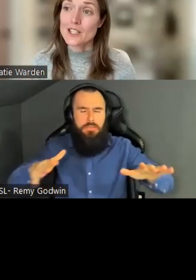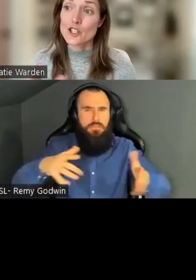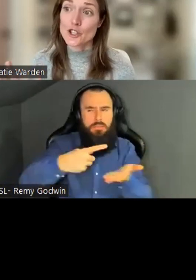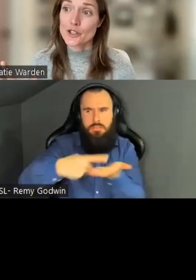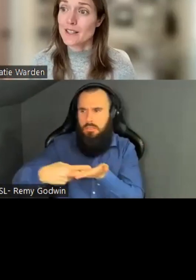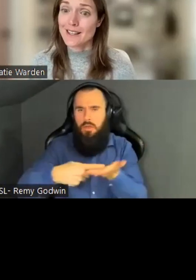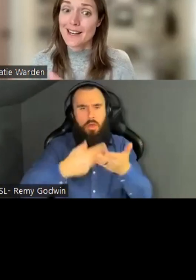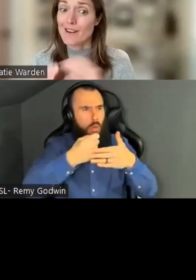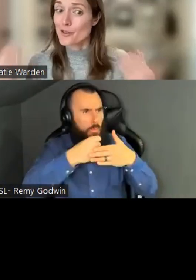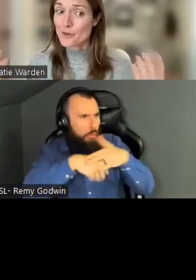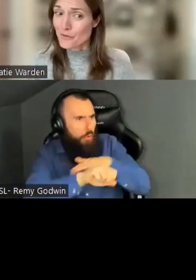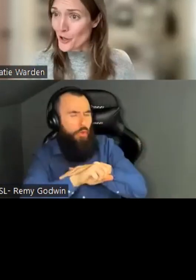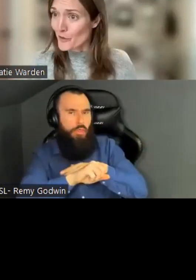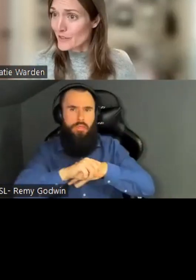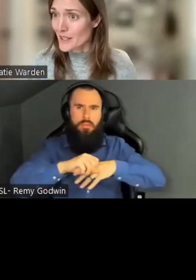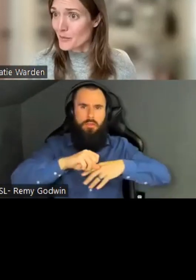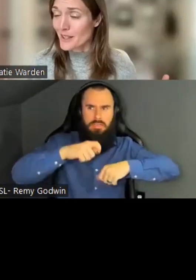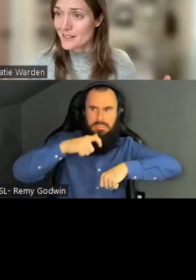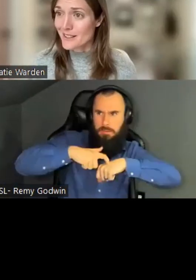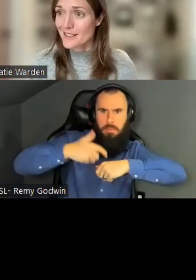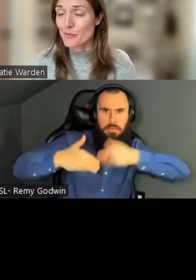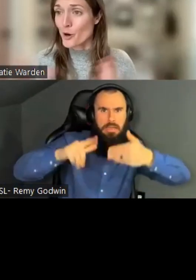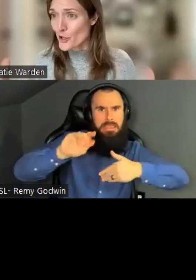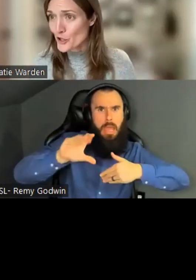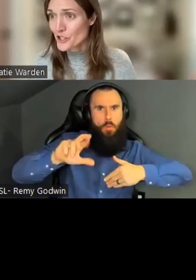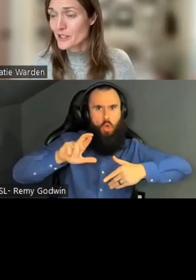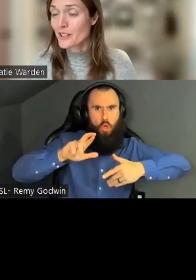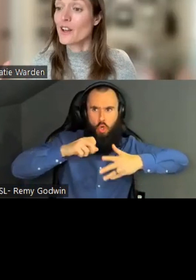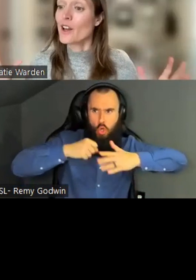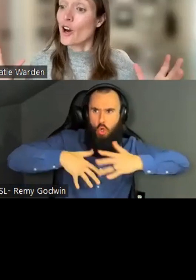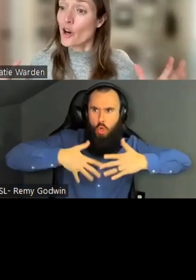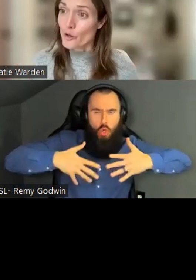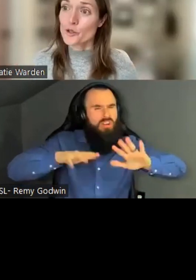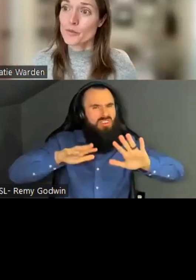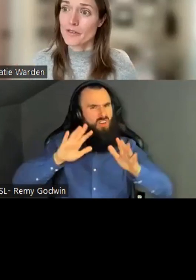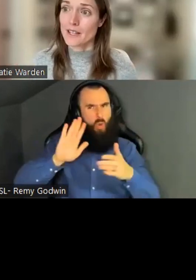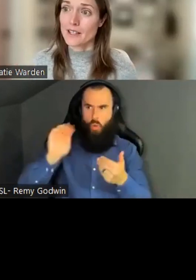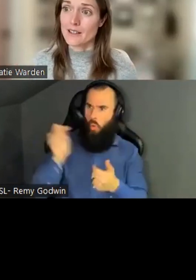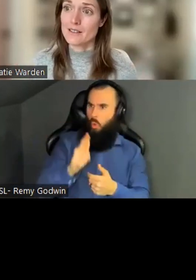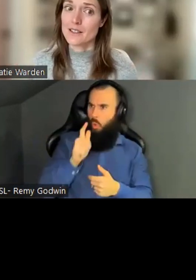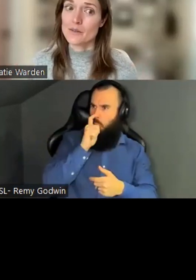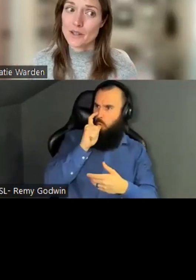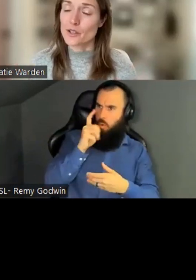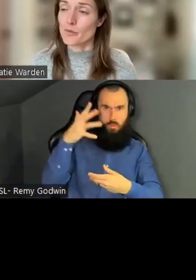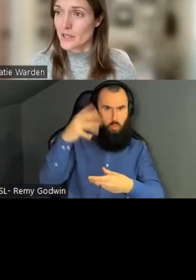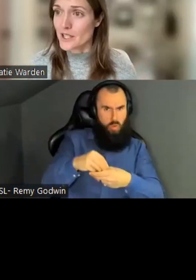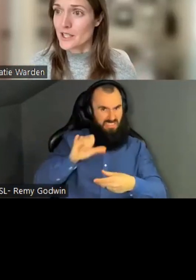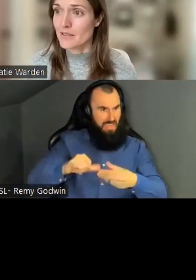And ensuring that everyone involved in that process, partners are also provided with interpretation